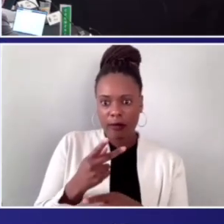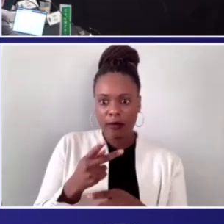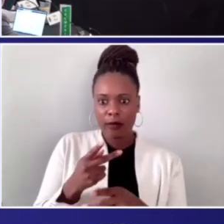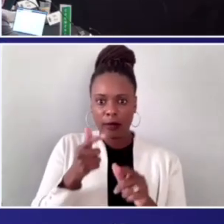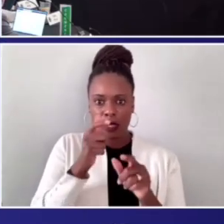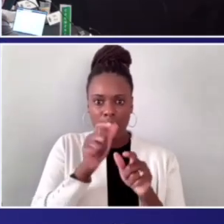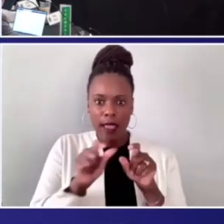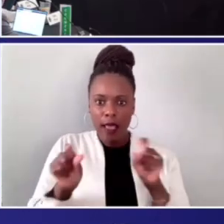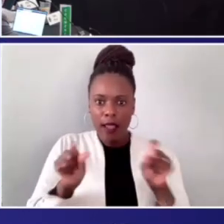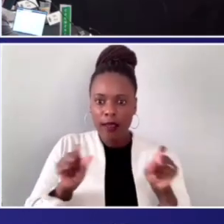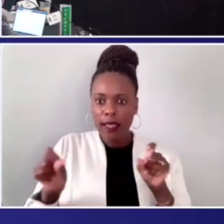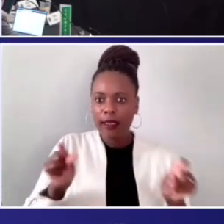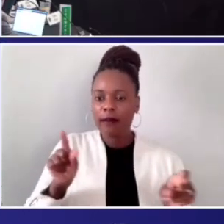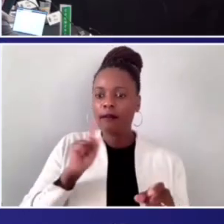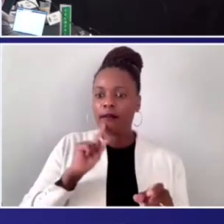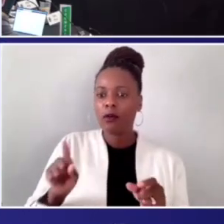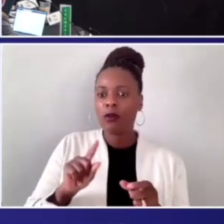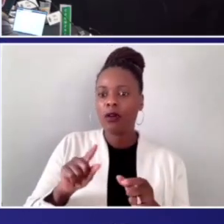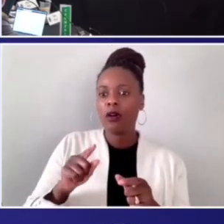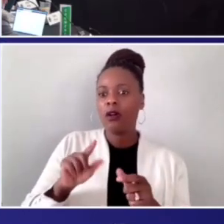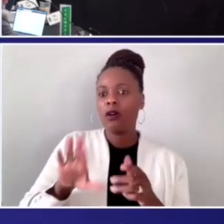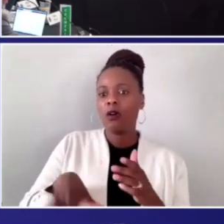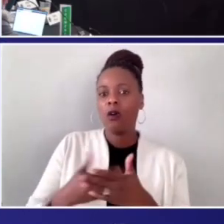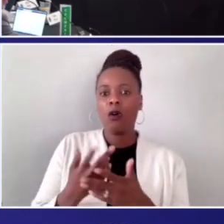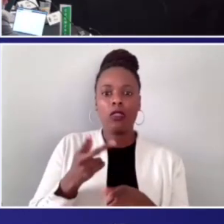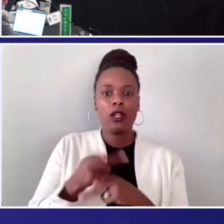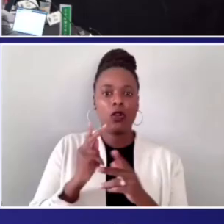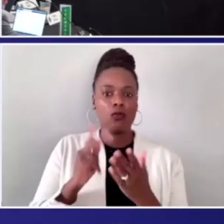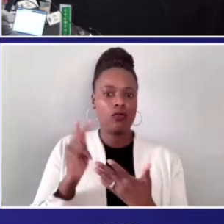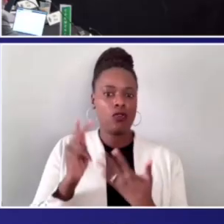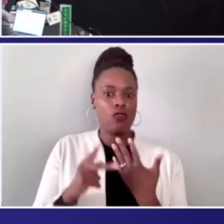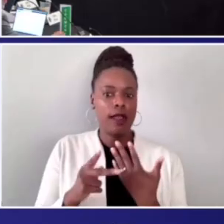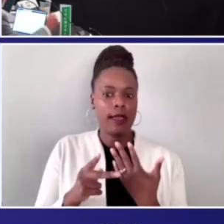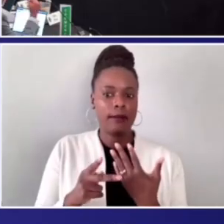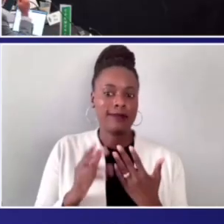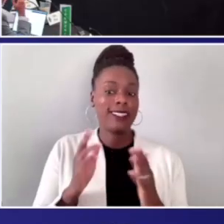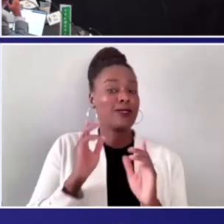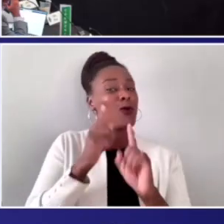believe. And so with that said, that borrower, I mean,